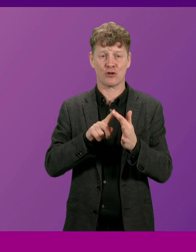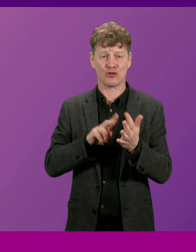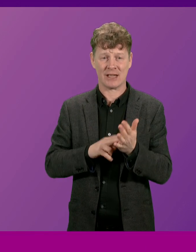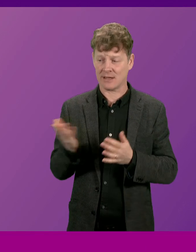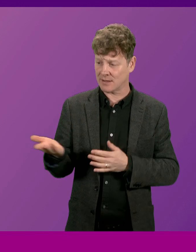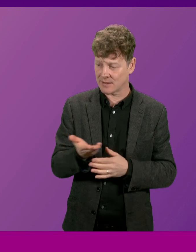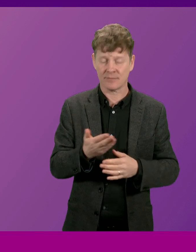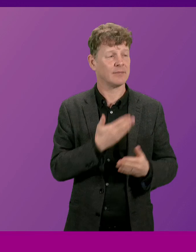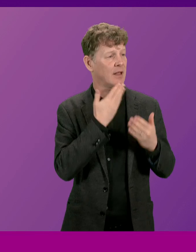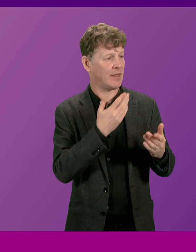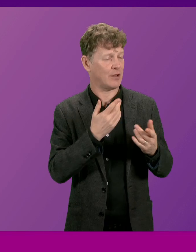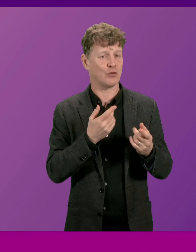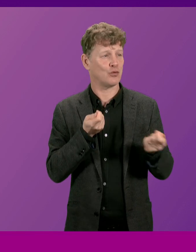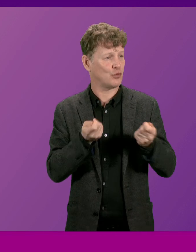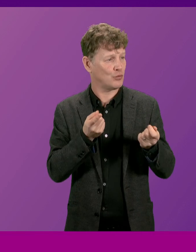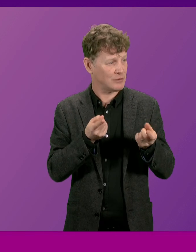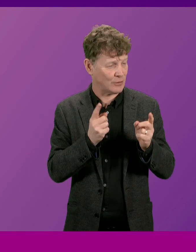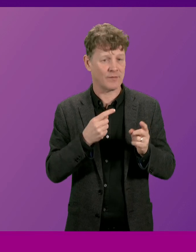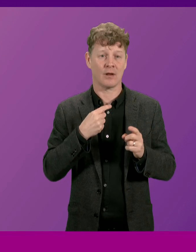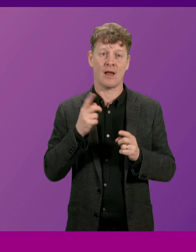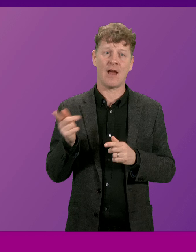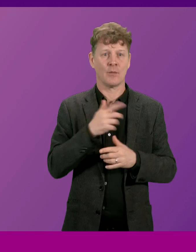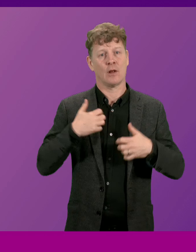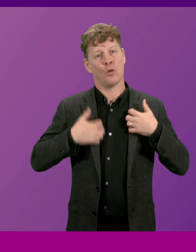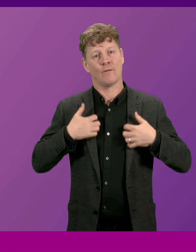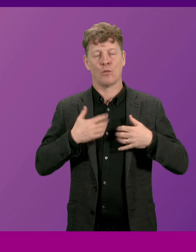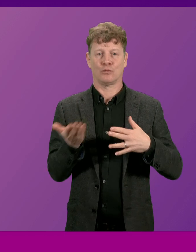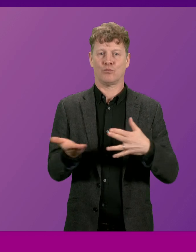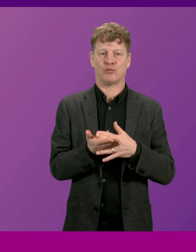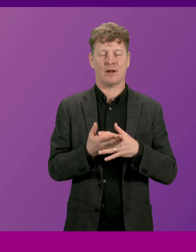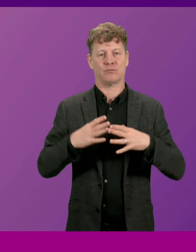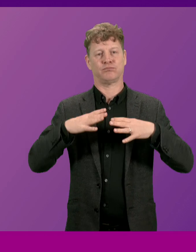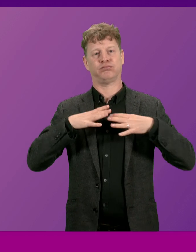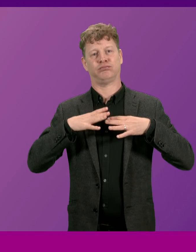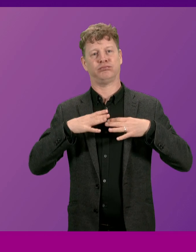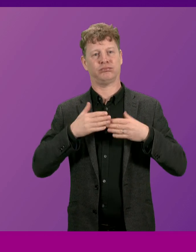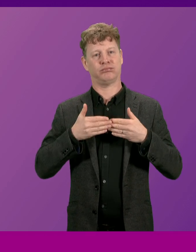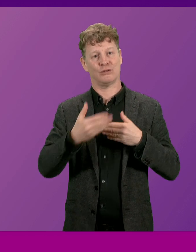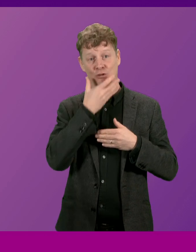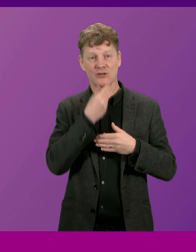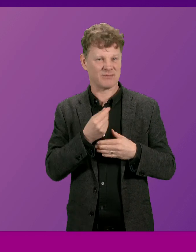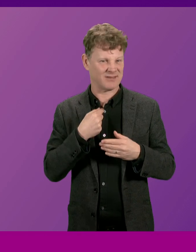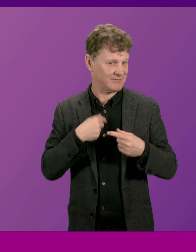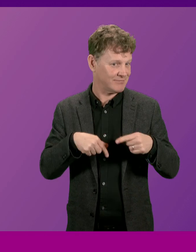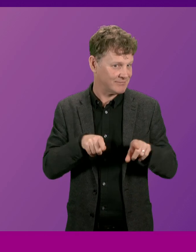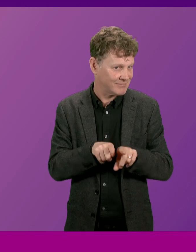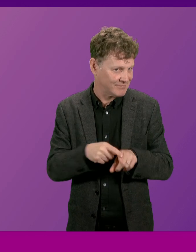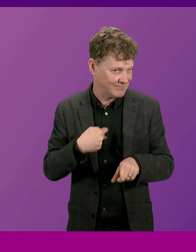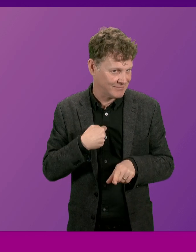I am sure that we are all looking forward to our festive break—I know that I certainly am—but it is fair to say that many people across Scotland find Christmas